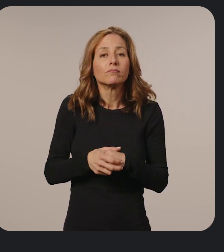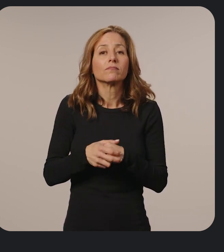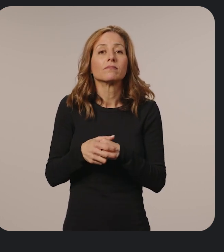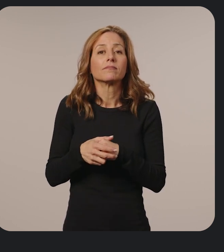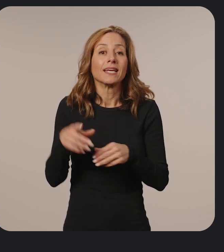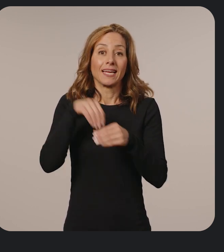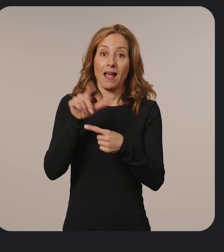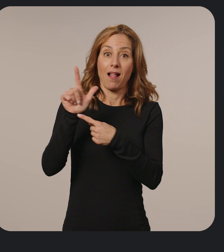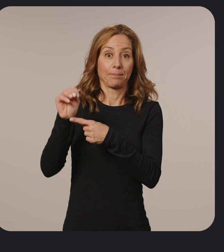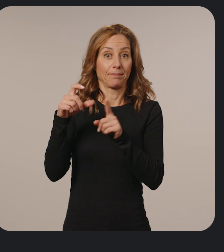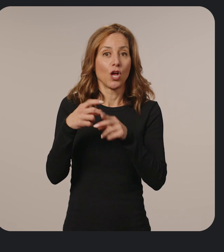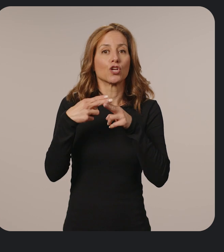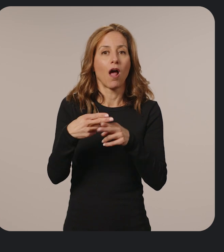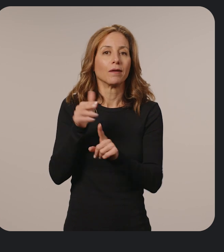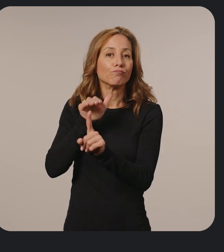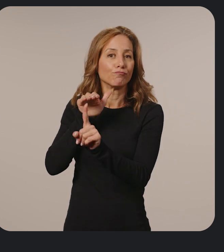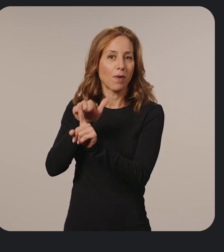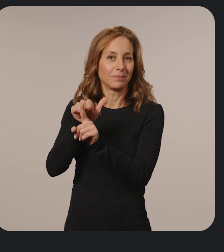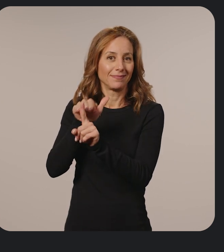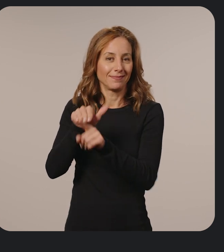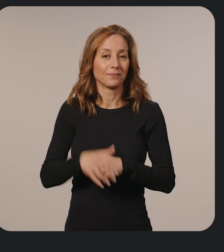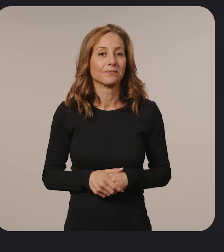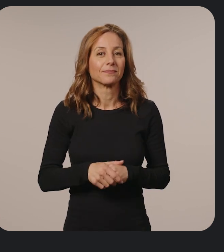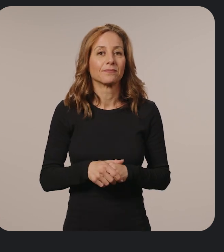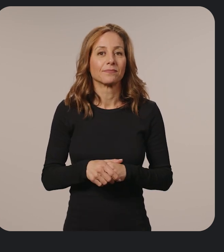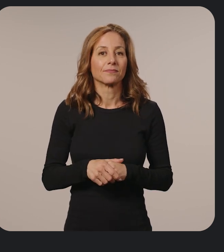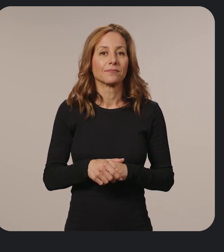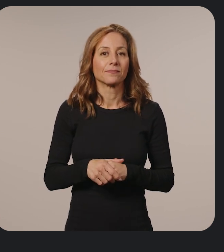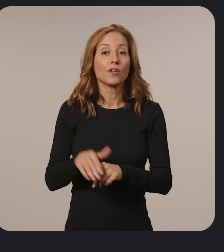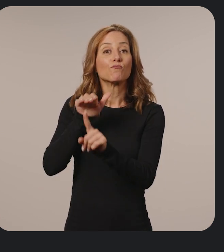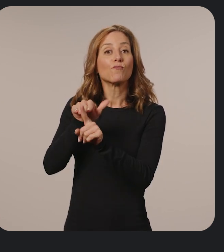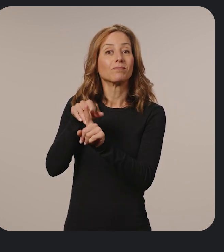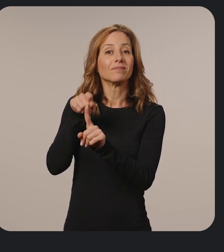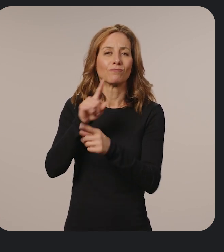In LLM parlance, this is called prompting. Prompting is the art and science of writing input text